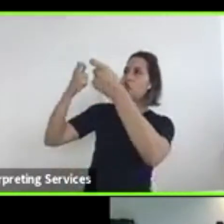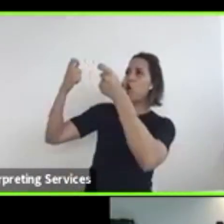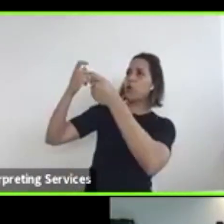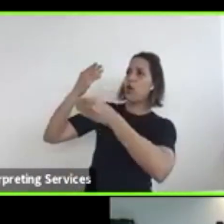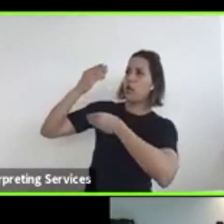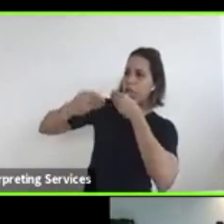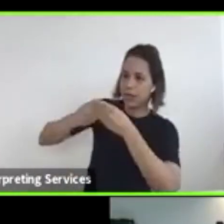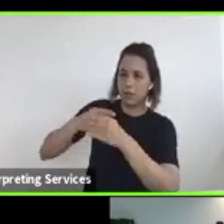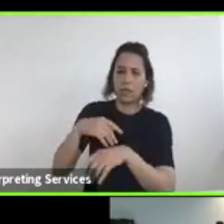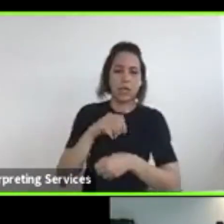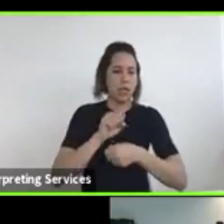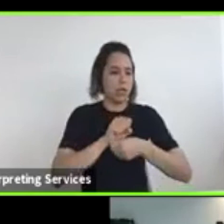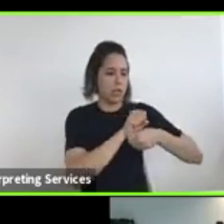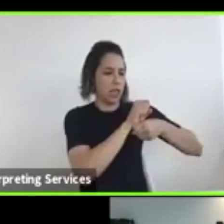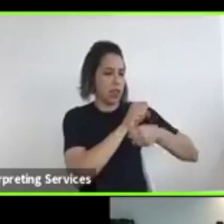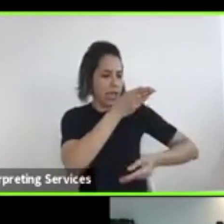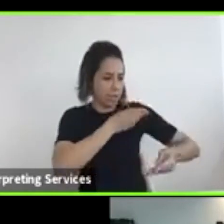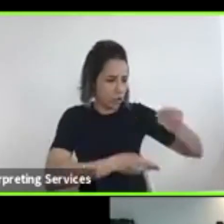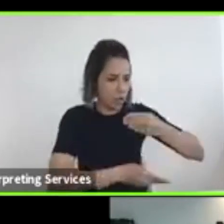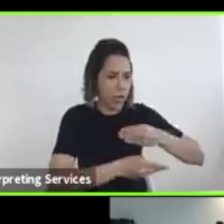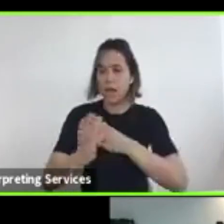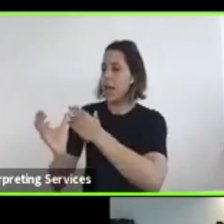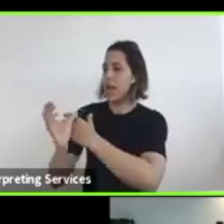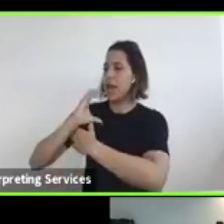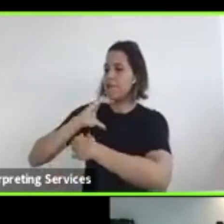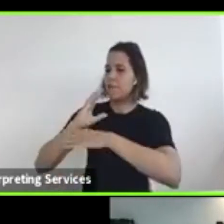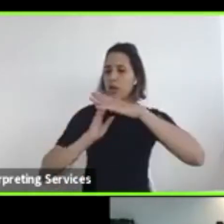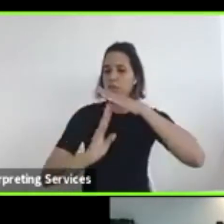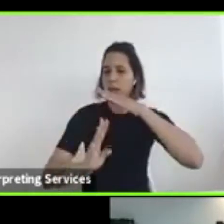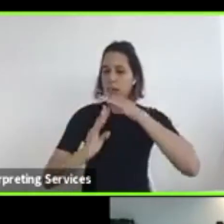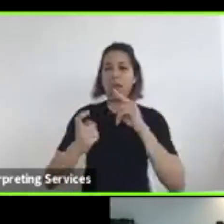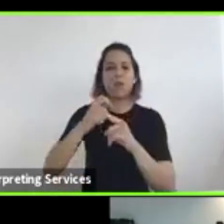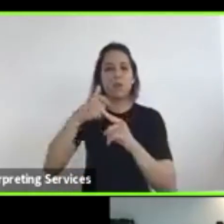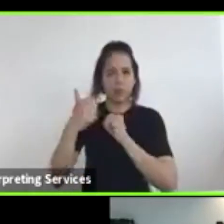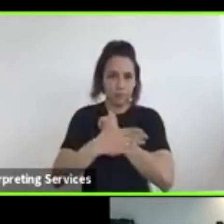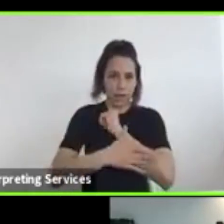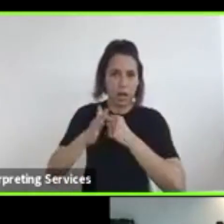AND FORCED MIGRATION FROM DIFFERENT DIASPORAS, IN OTHER CONTINENTS